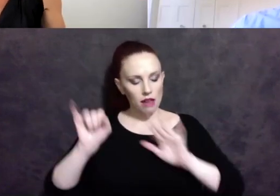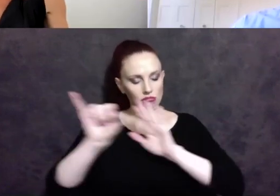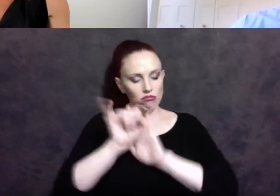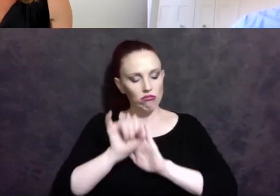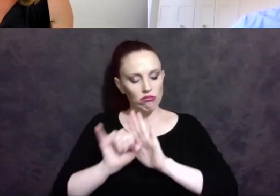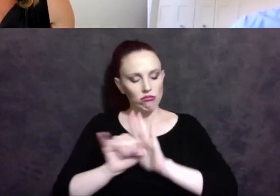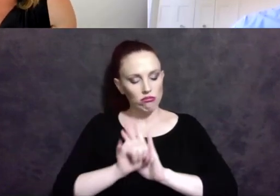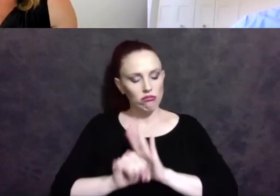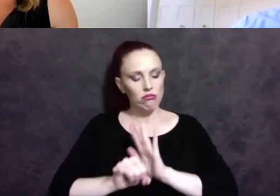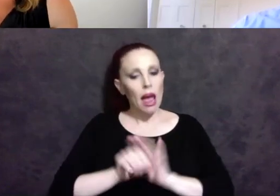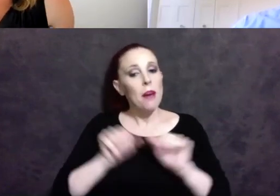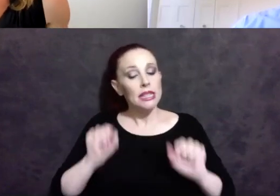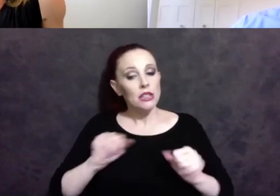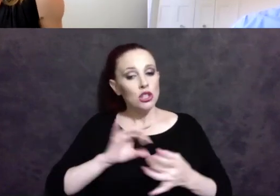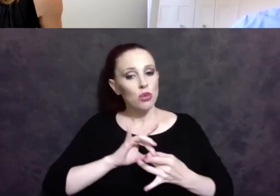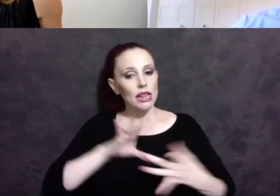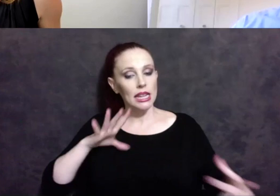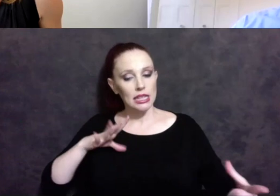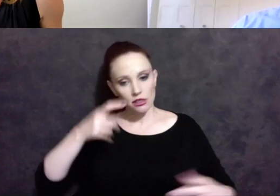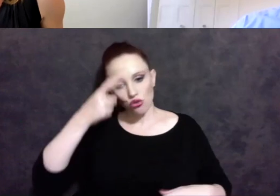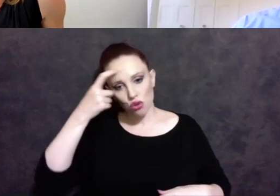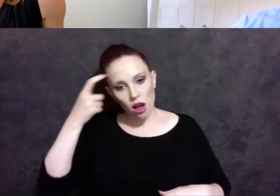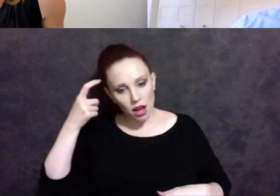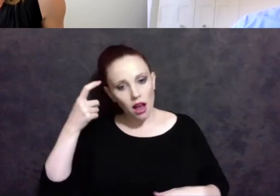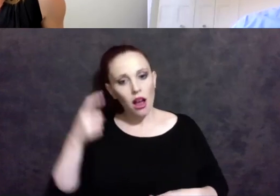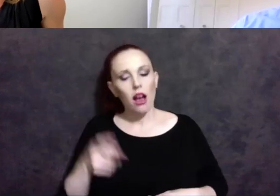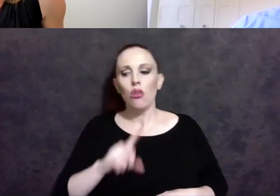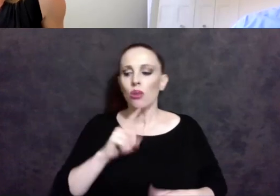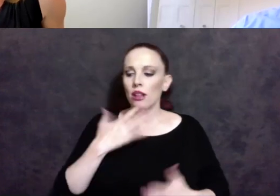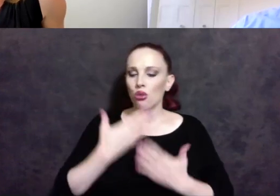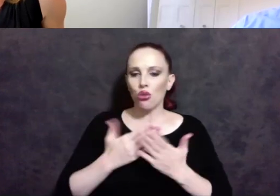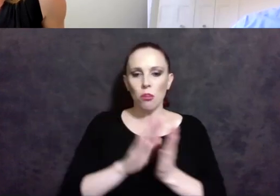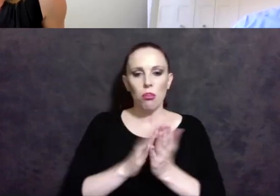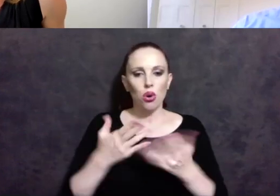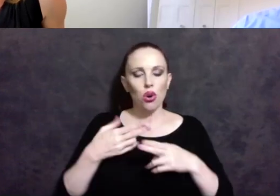some of that stress and trauma. There is a really good book called The Body Keeps the